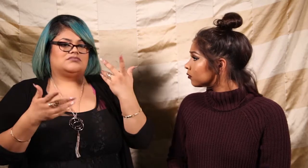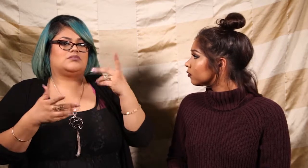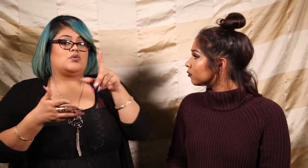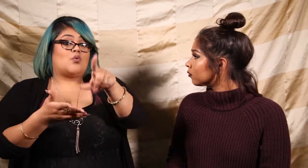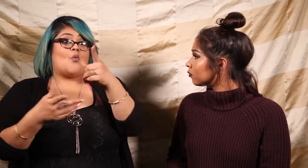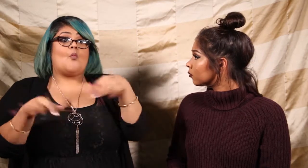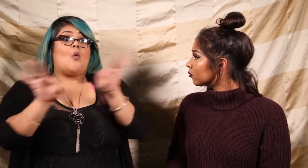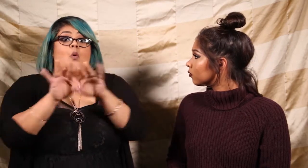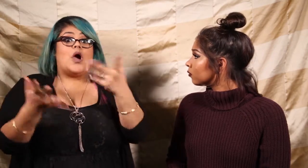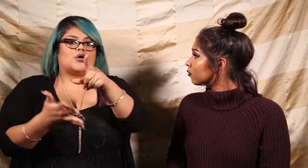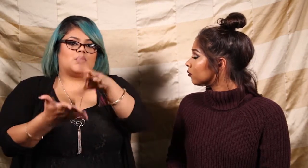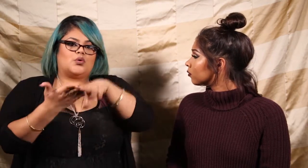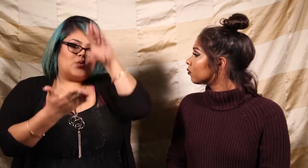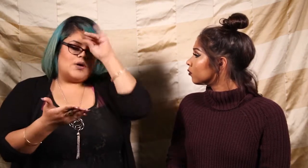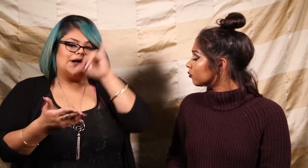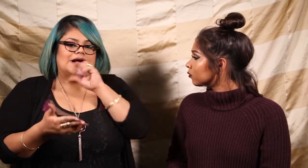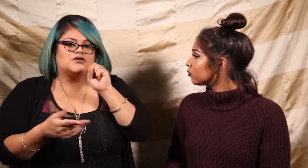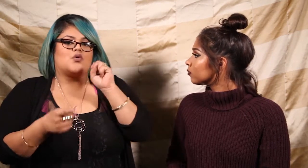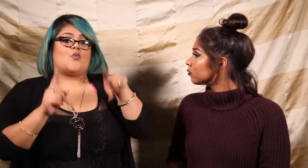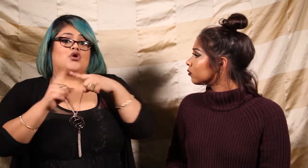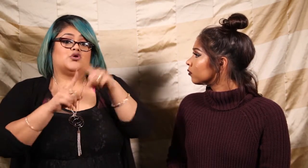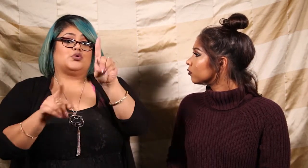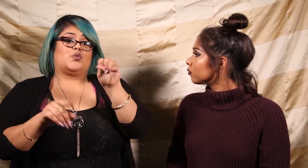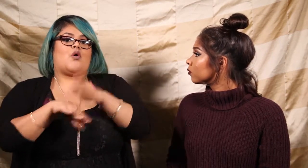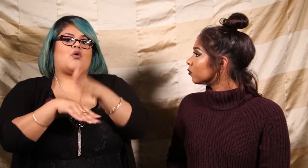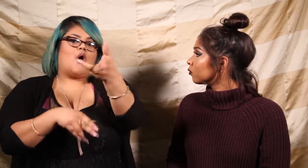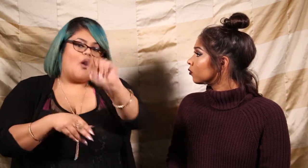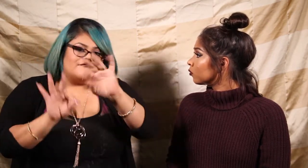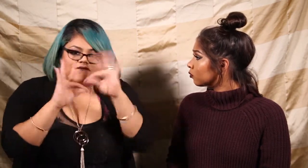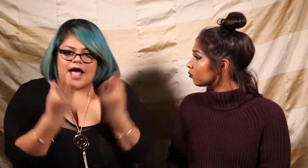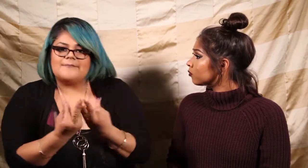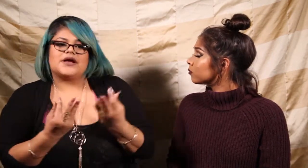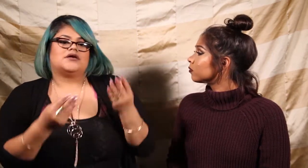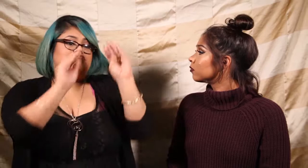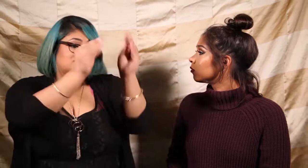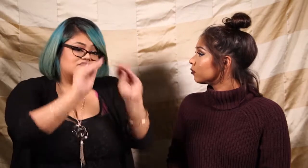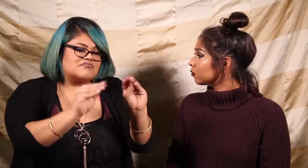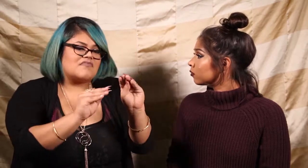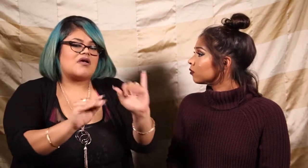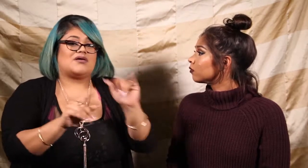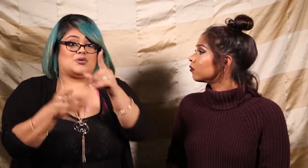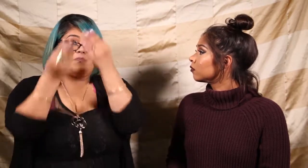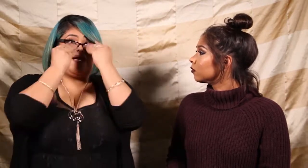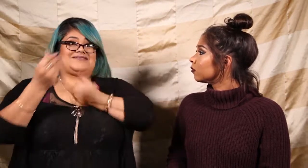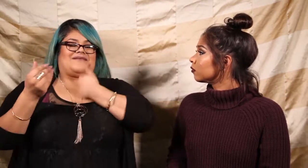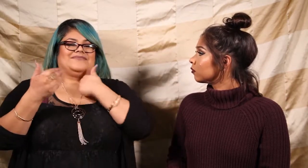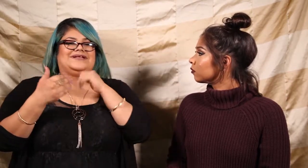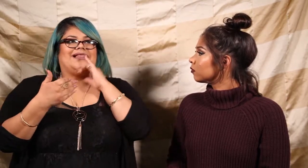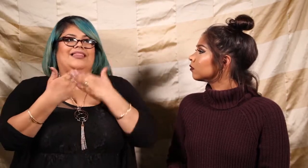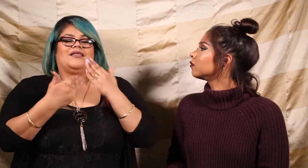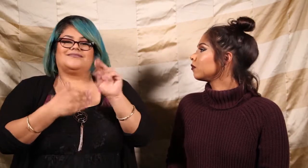Most important is to do makeup for your family to get the idea makeup on yourself is easy.. Makeup on other person is challenge..